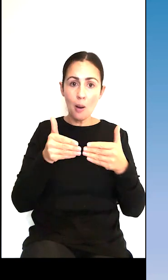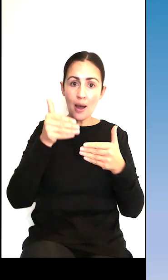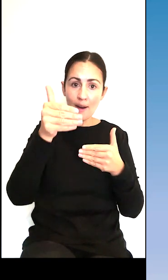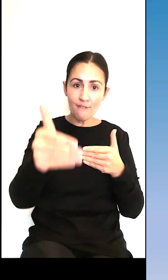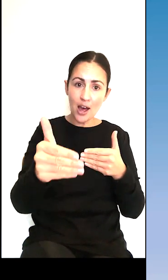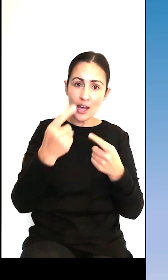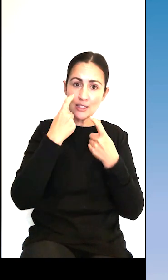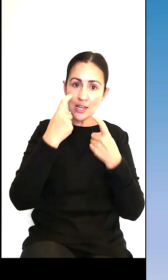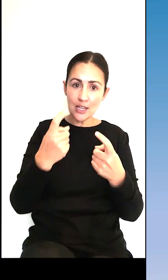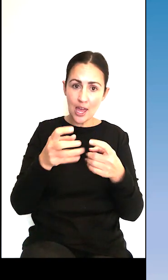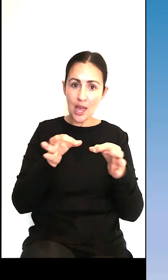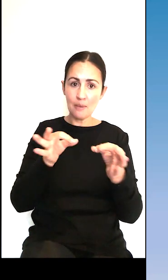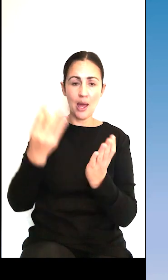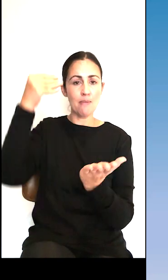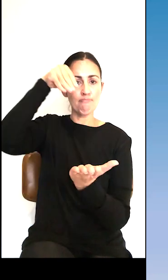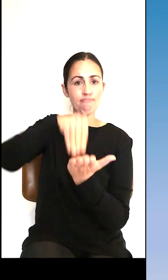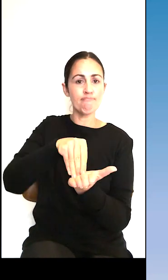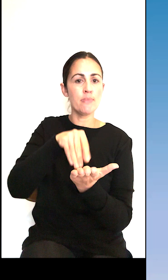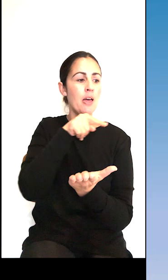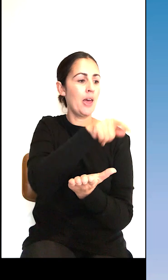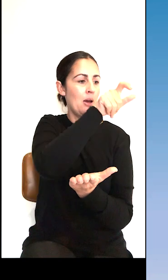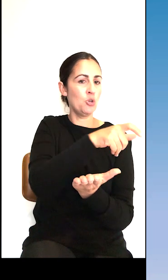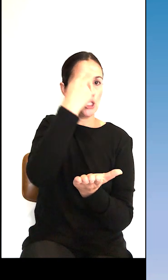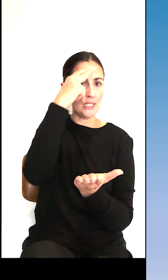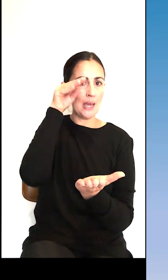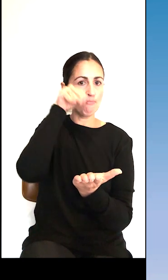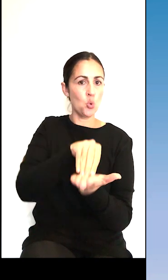which are statutory legal appointments, and